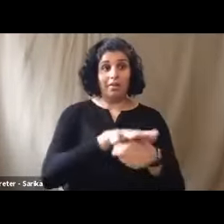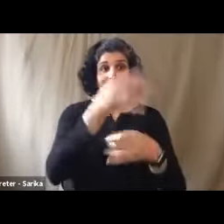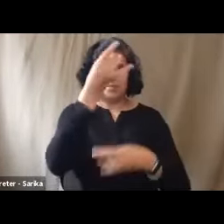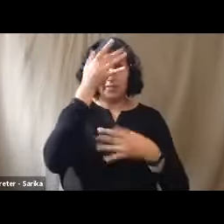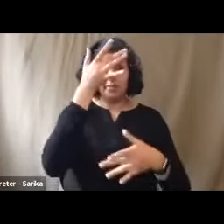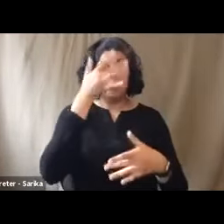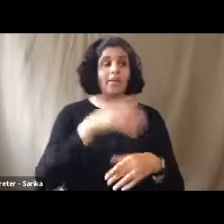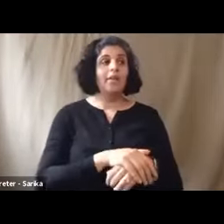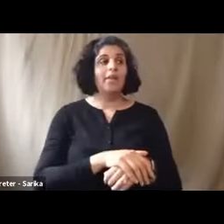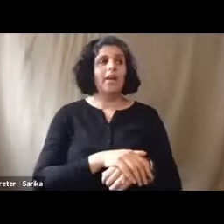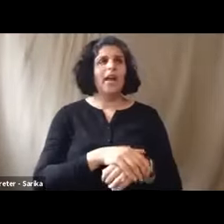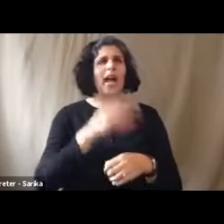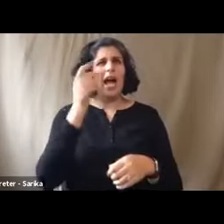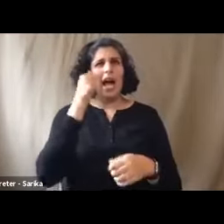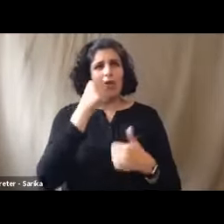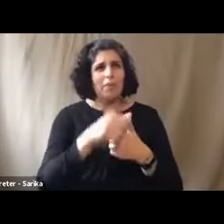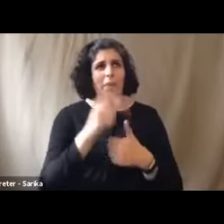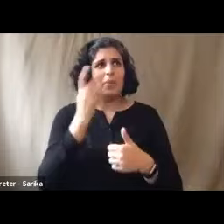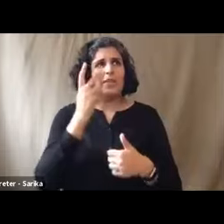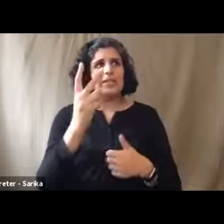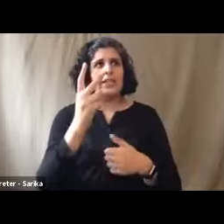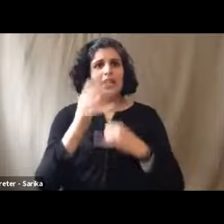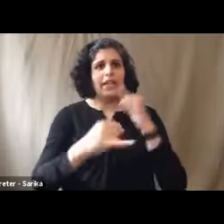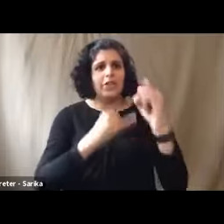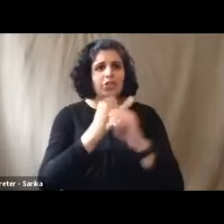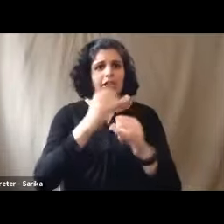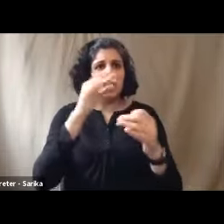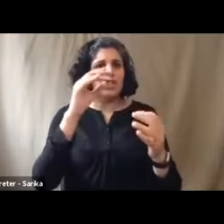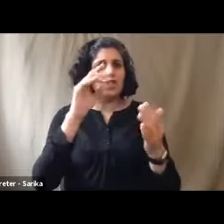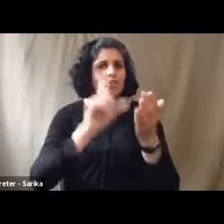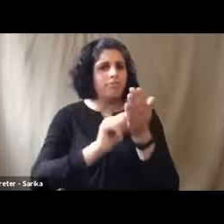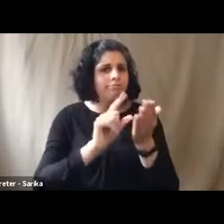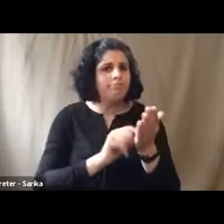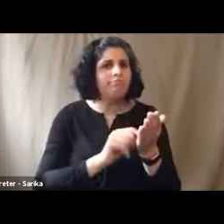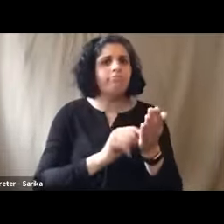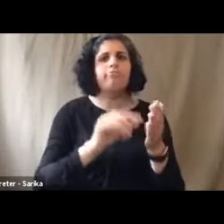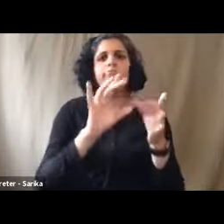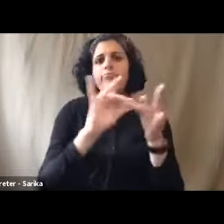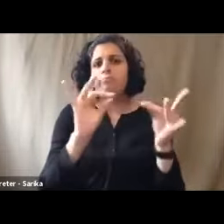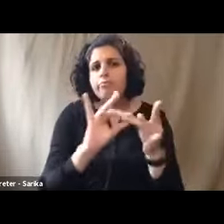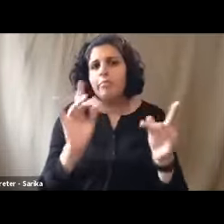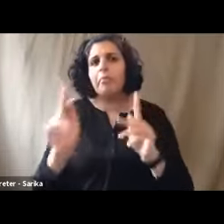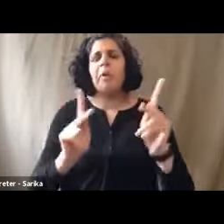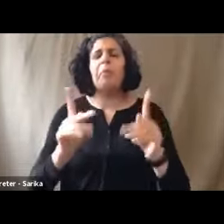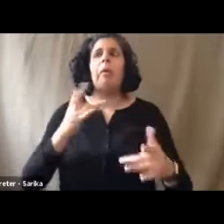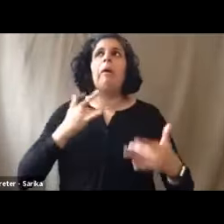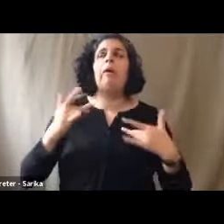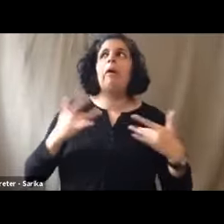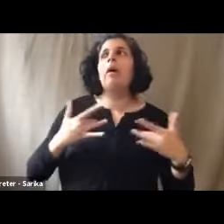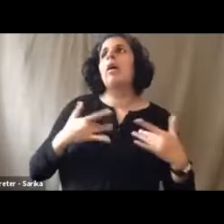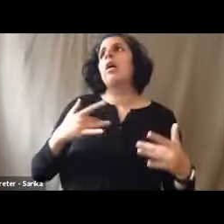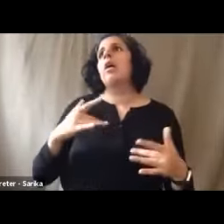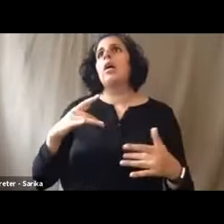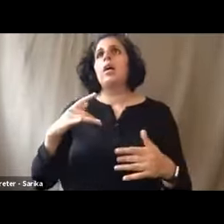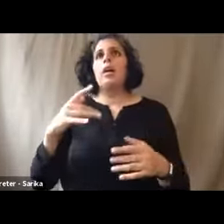sources that people were very worried about getting COVID from their pets and so they